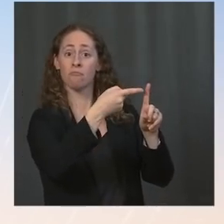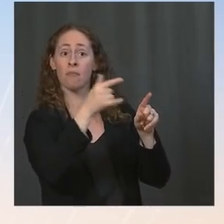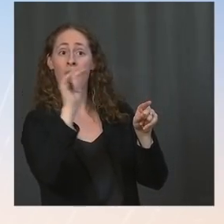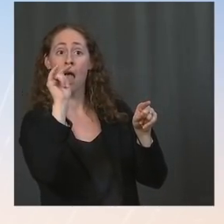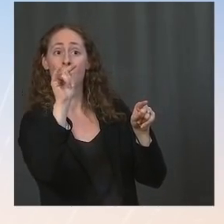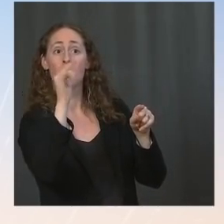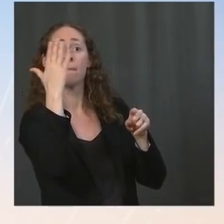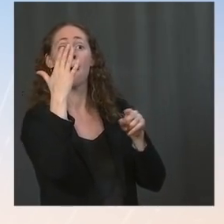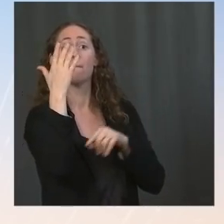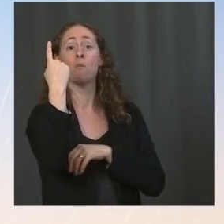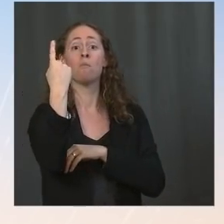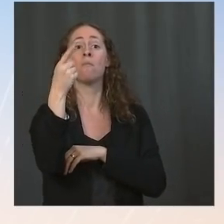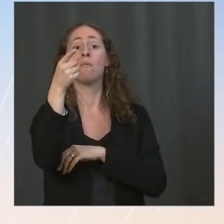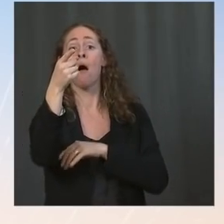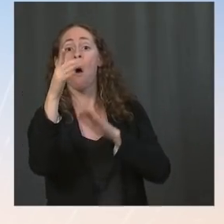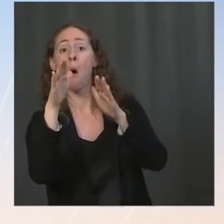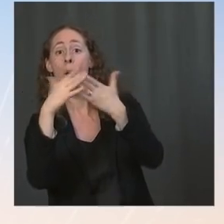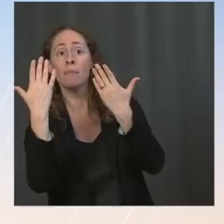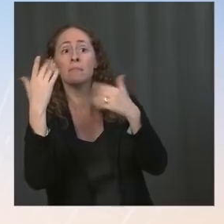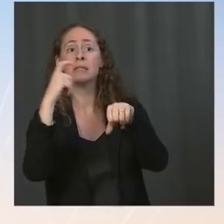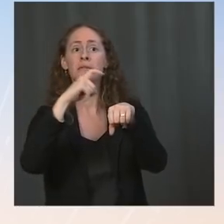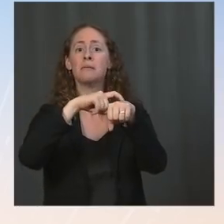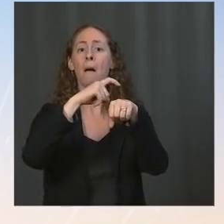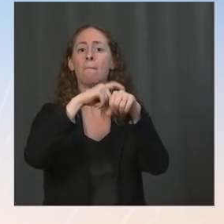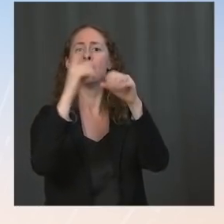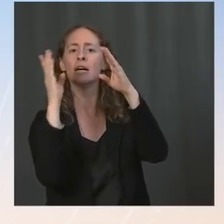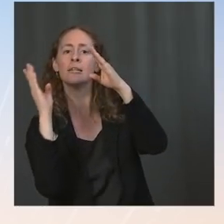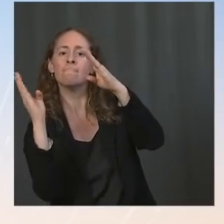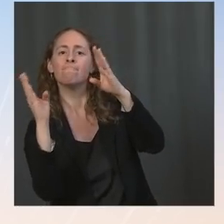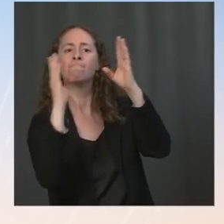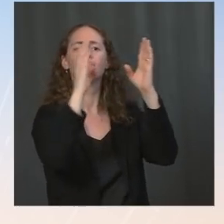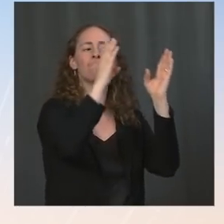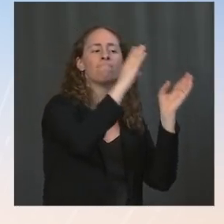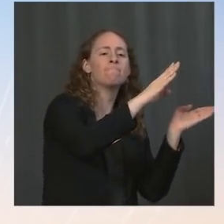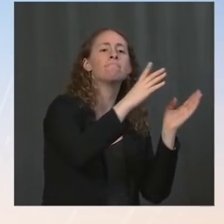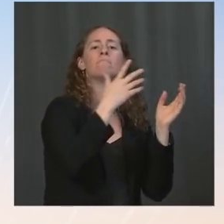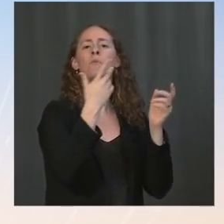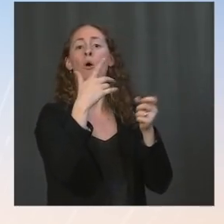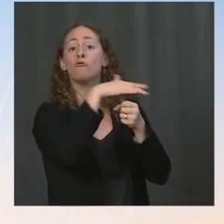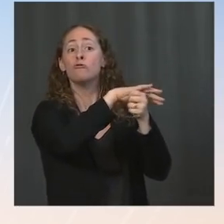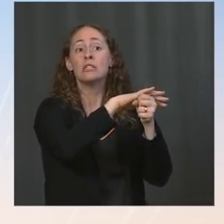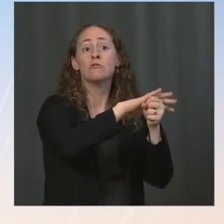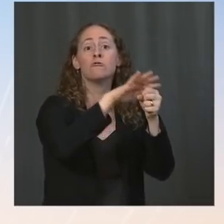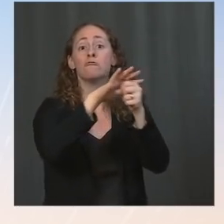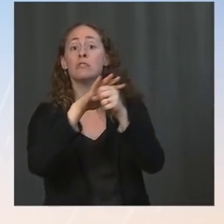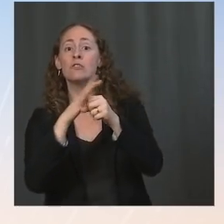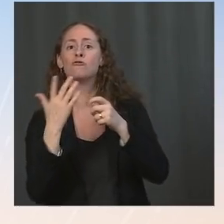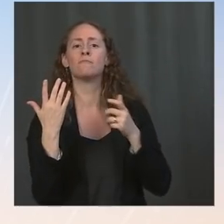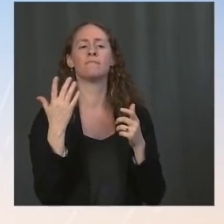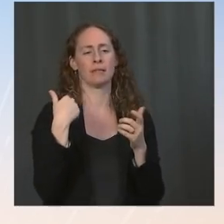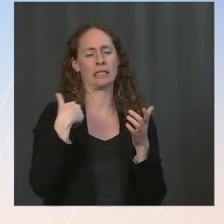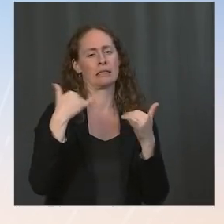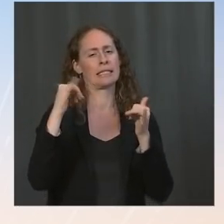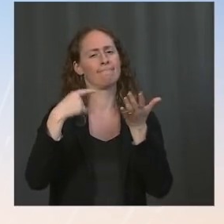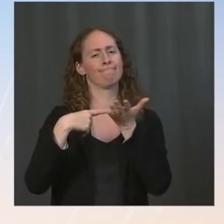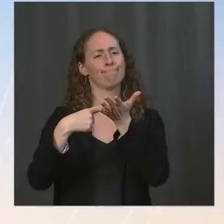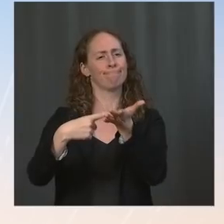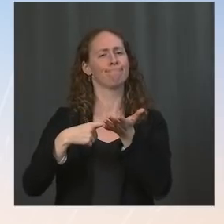But we are working through a range of mechanisms so that there can be an ongoing efforts to move people out who are looking to depart Afghanistan.